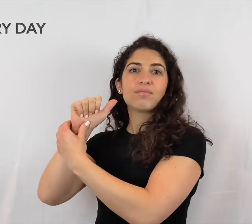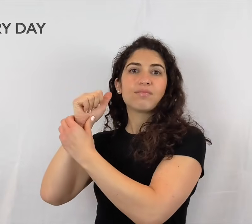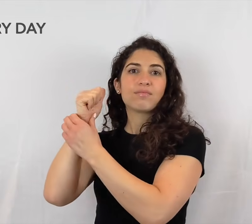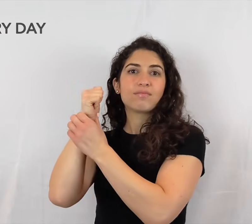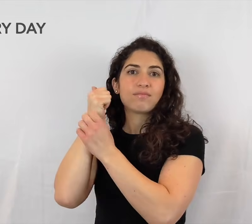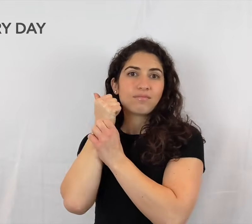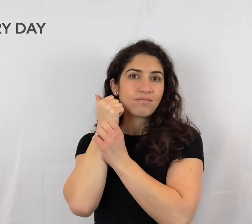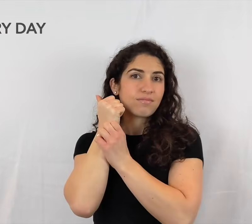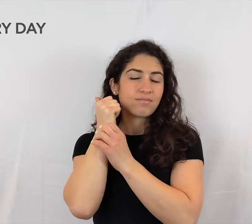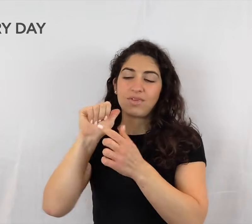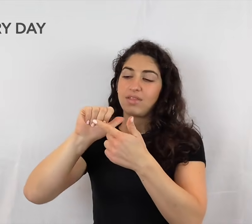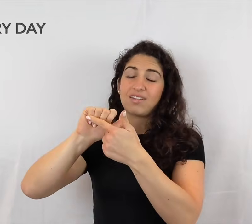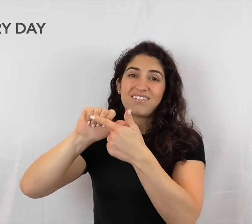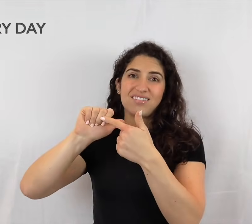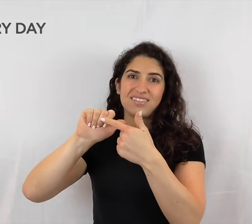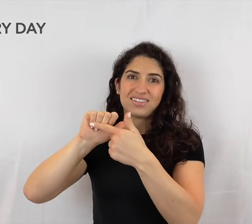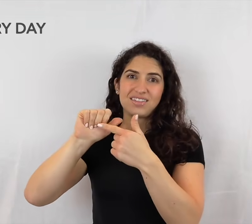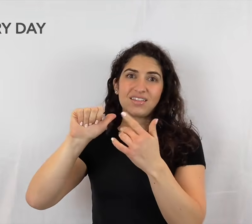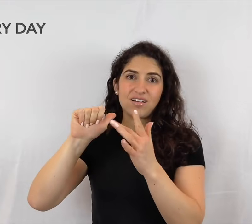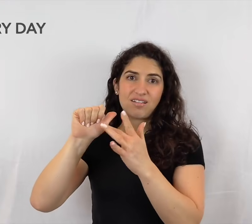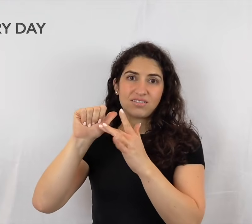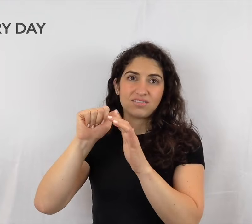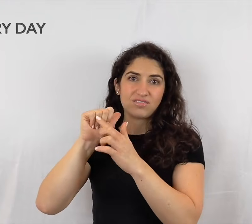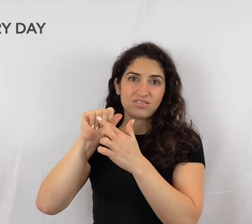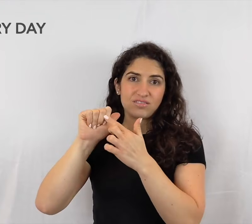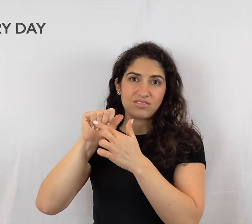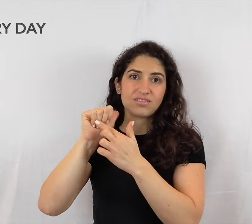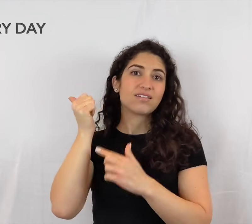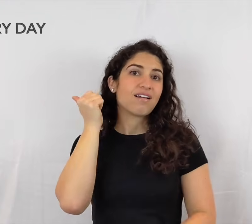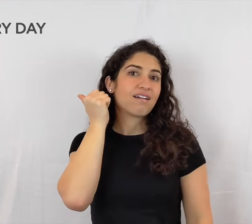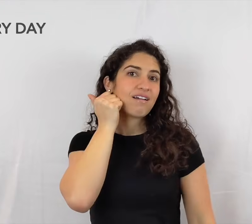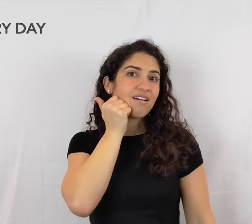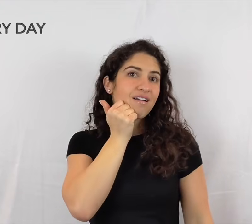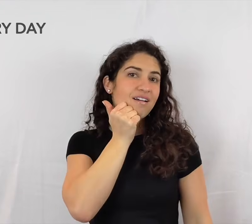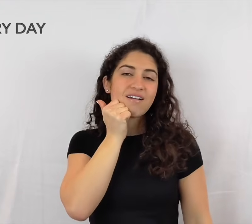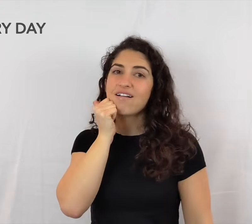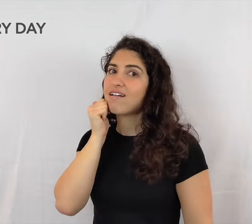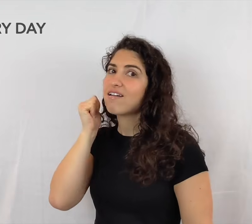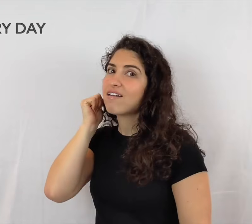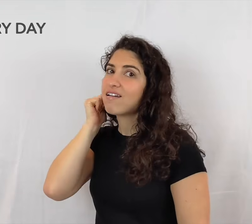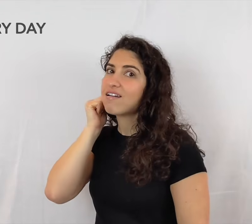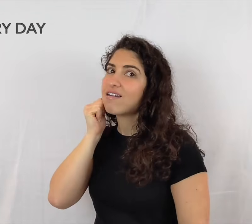but now it's oriented with the palm and the tops of the fingers inward toward the jawline.